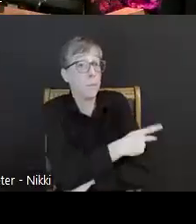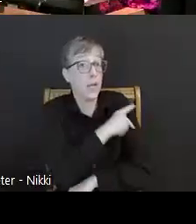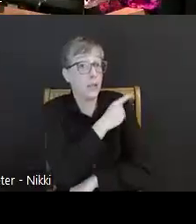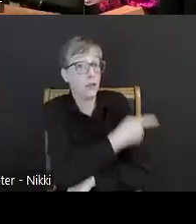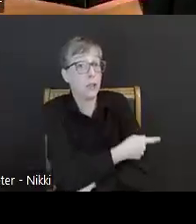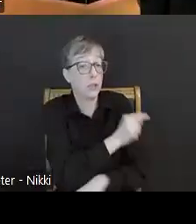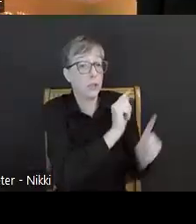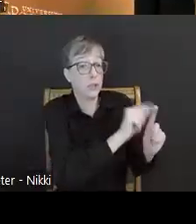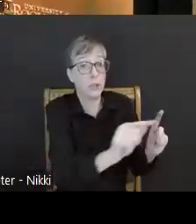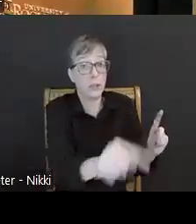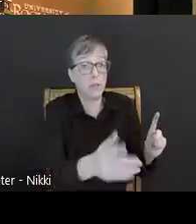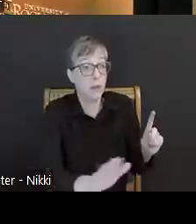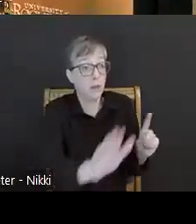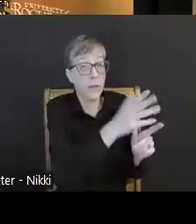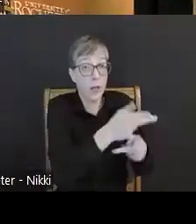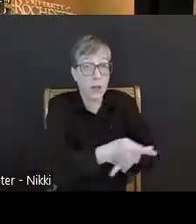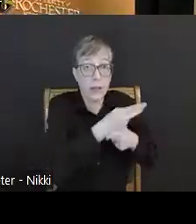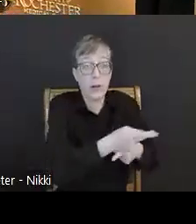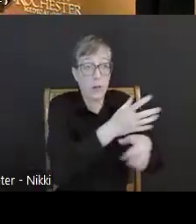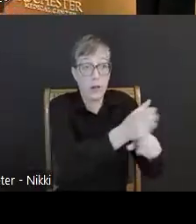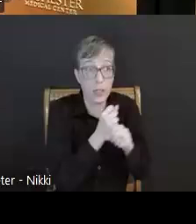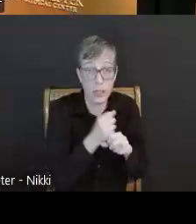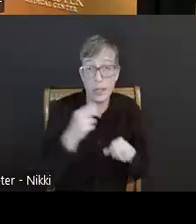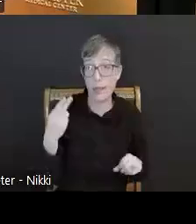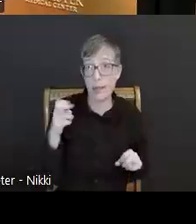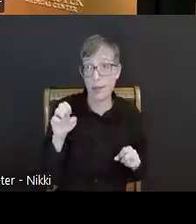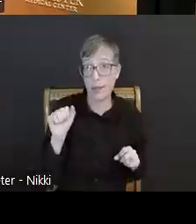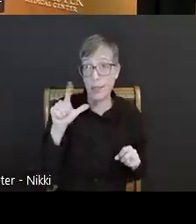heel and kind of getting feedback from them so this is some of the feedback that we have gotten